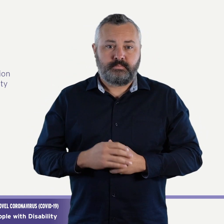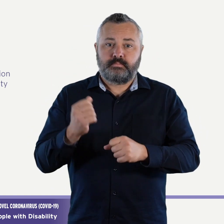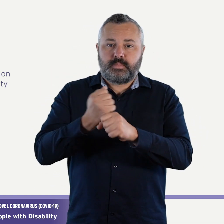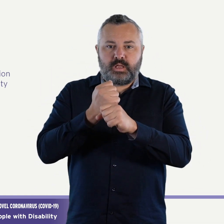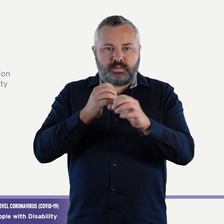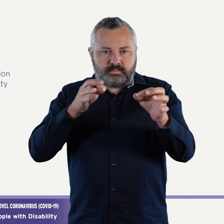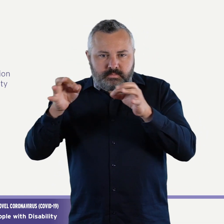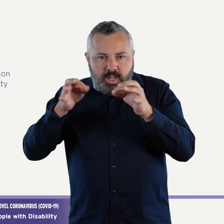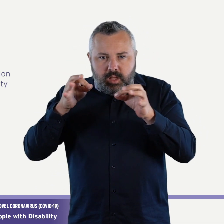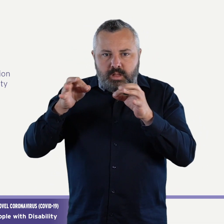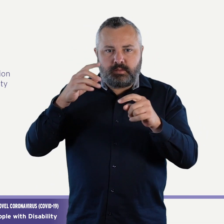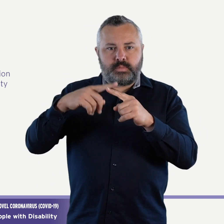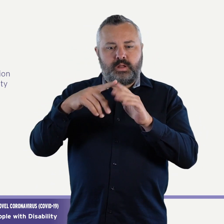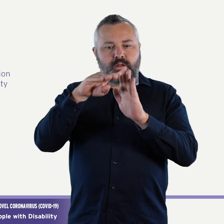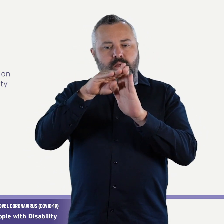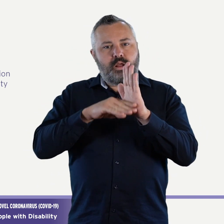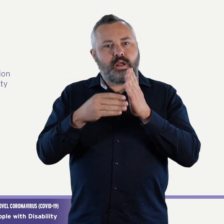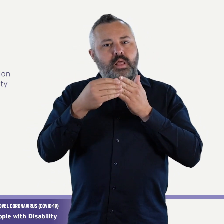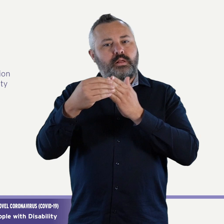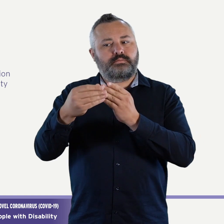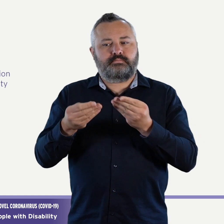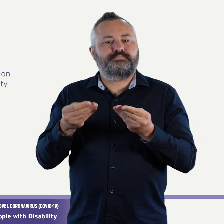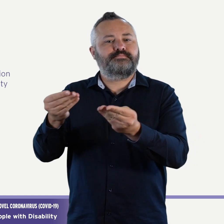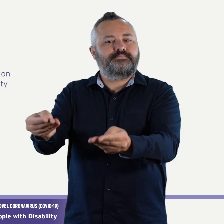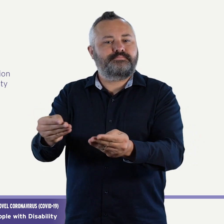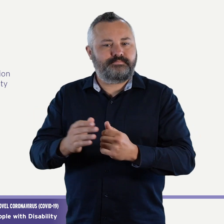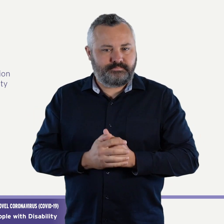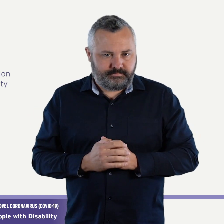Preparing and tailoring plans and guidance materials.